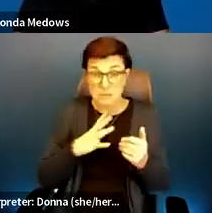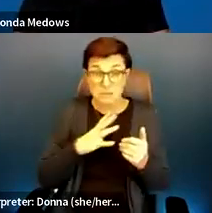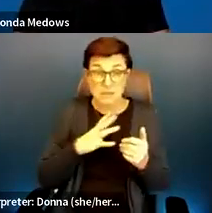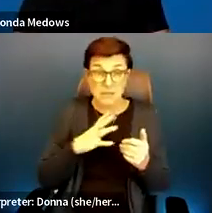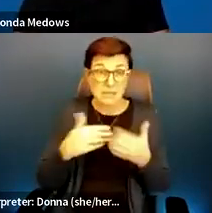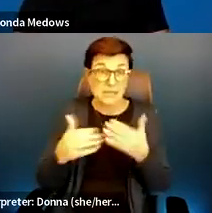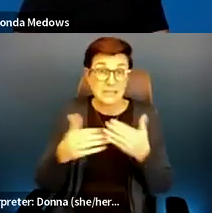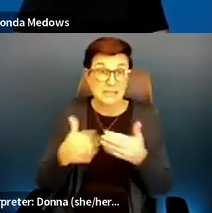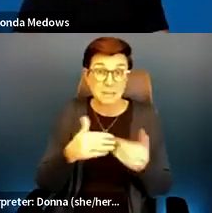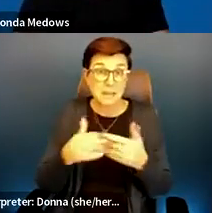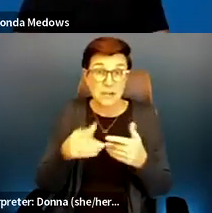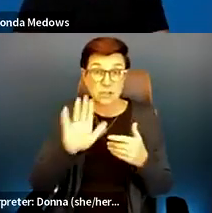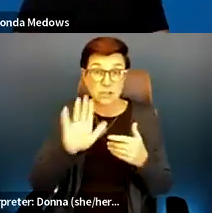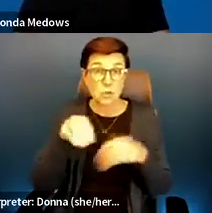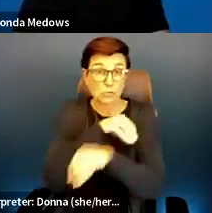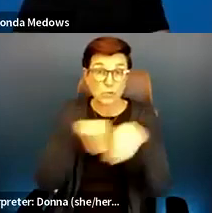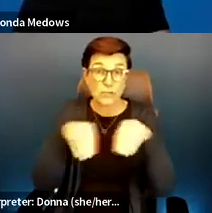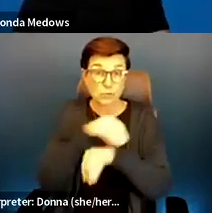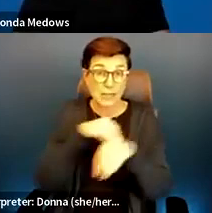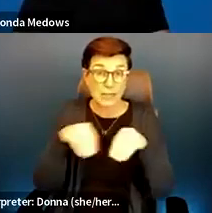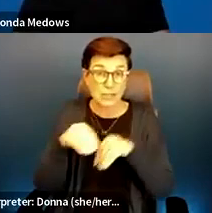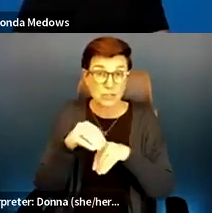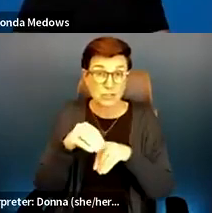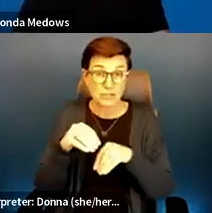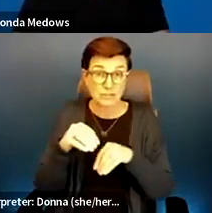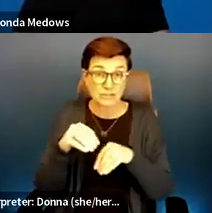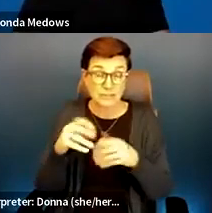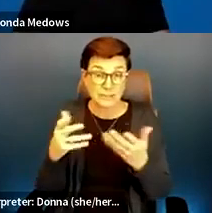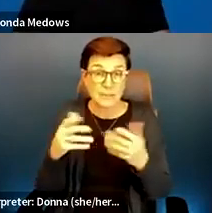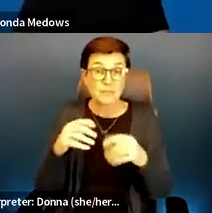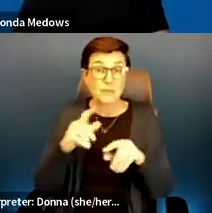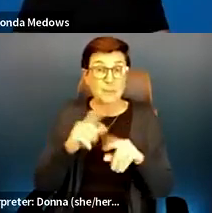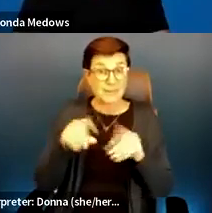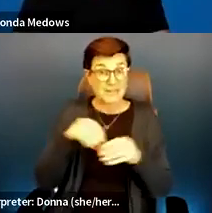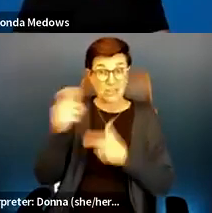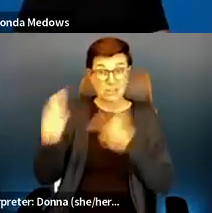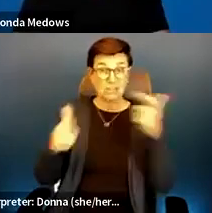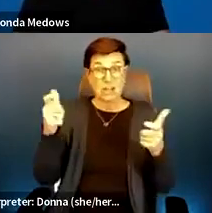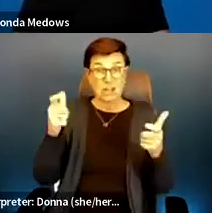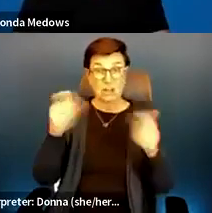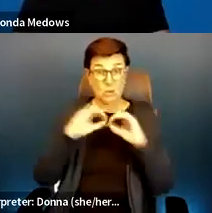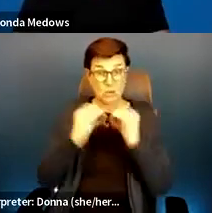In an organization like CDC, every single person needs